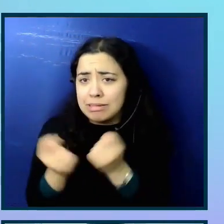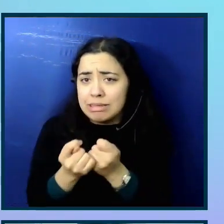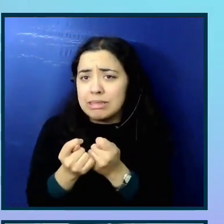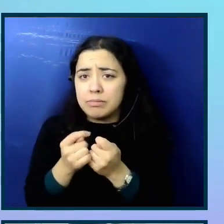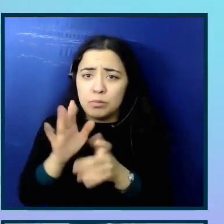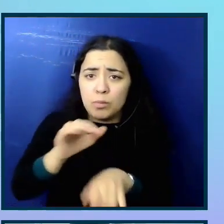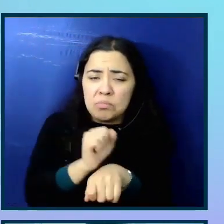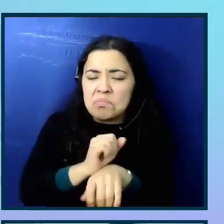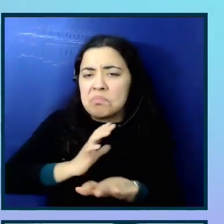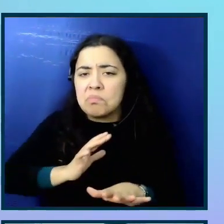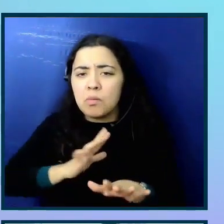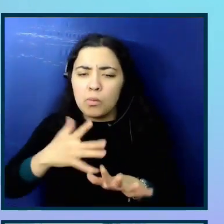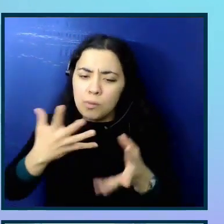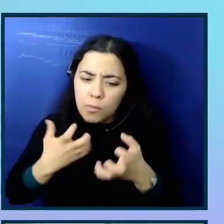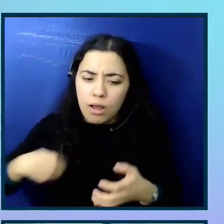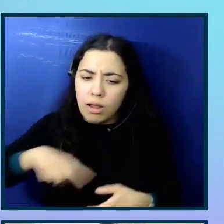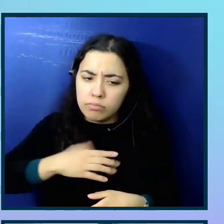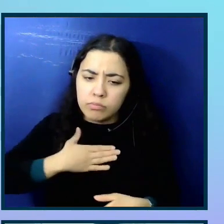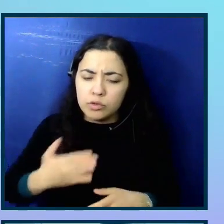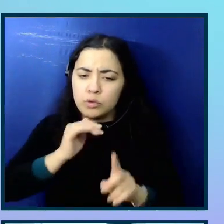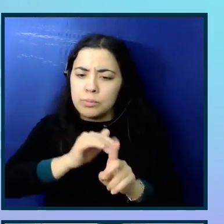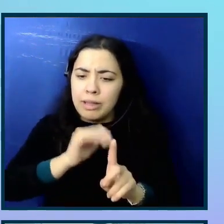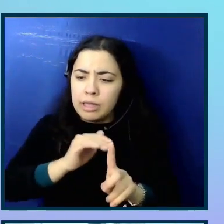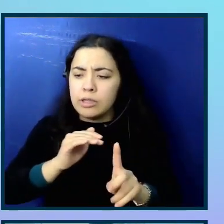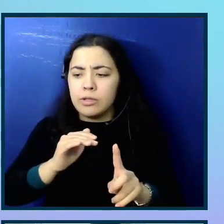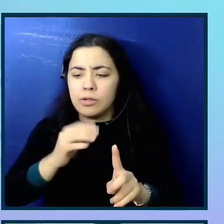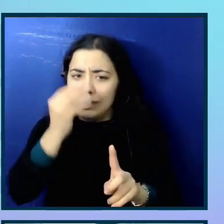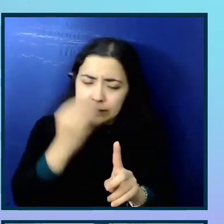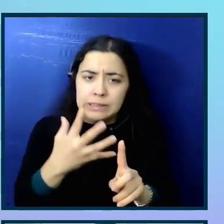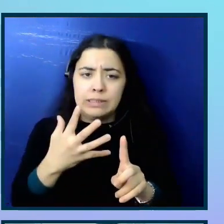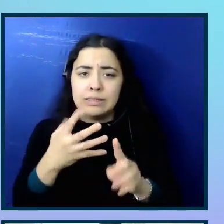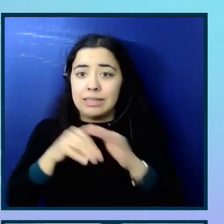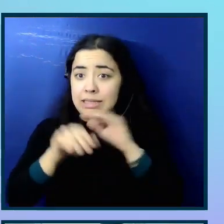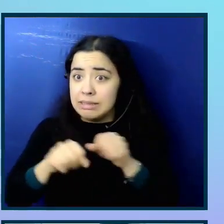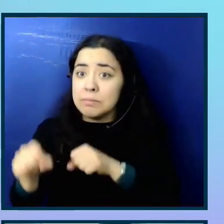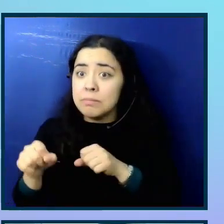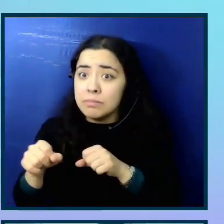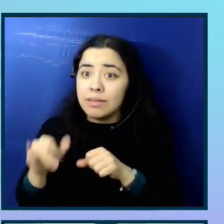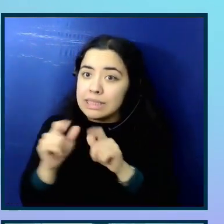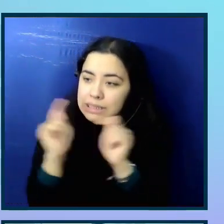wanna kind of like remind you or tell you that accessibility is a team sport.